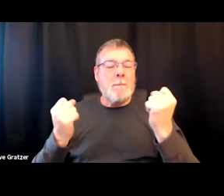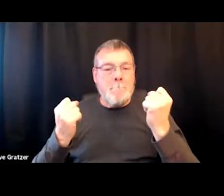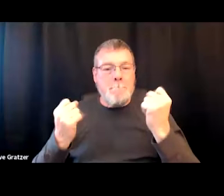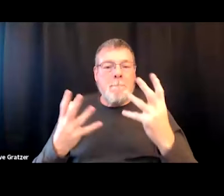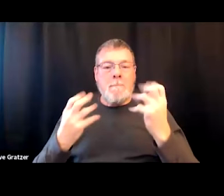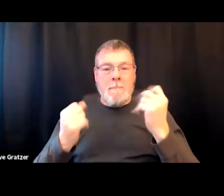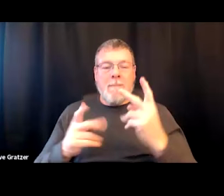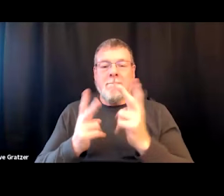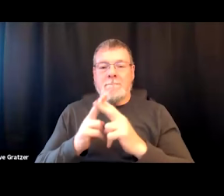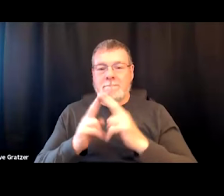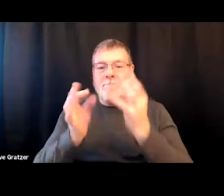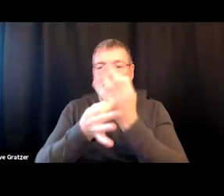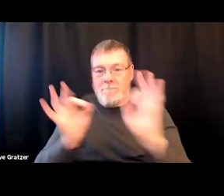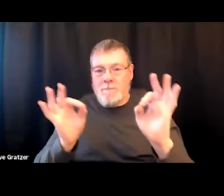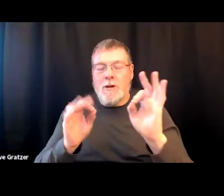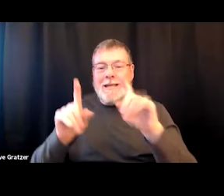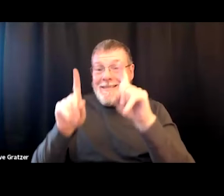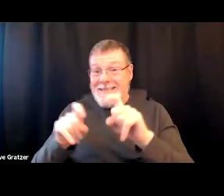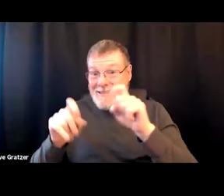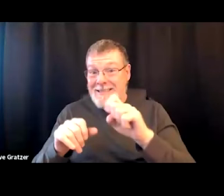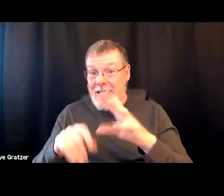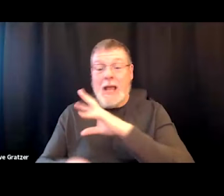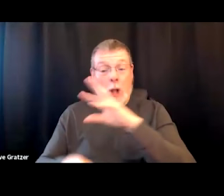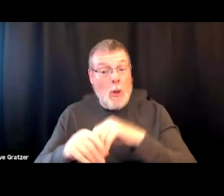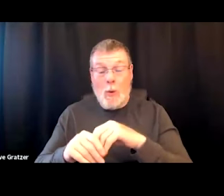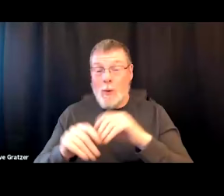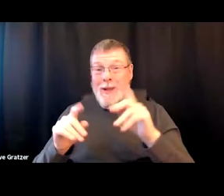of charge instruments available there, including the TCUDS, which we just talked about,